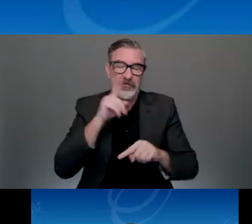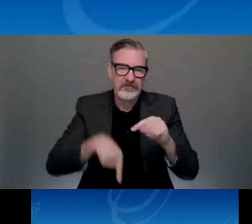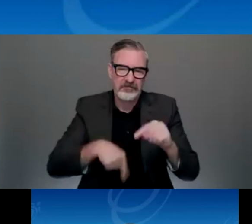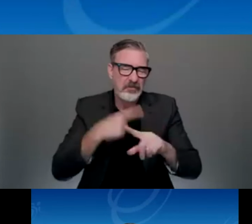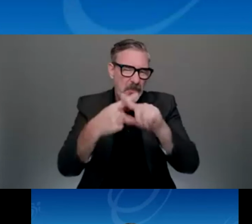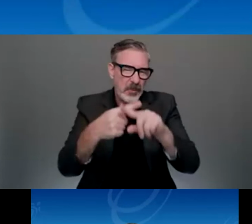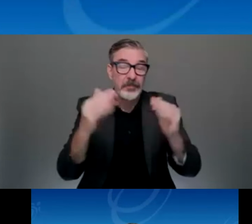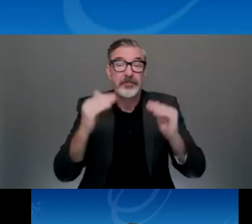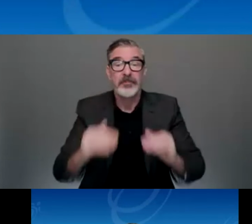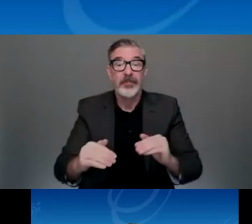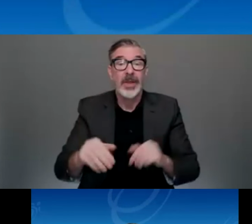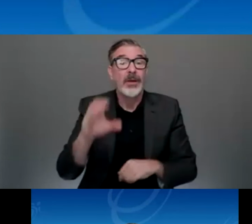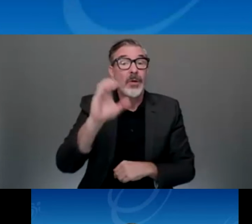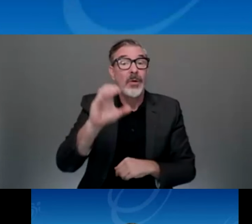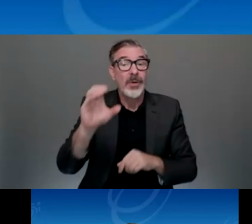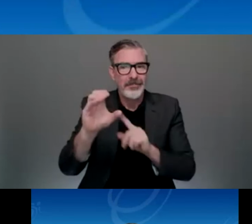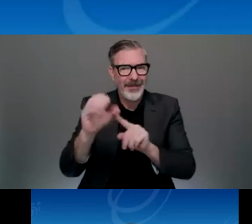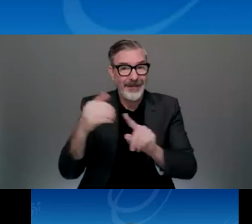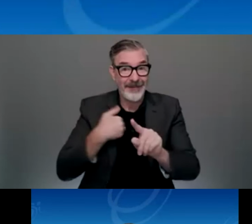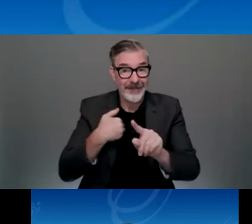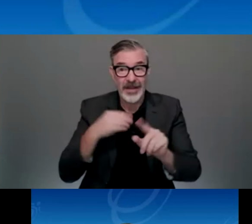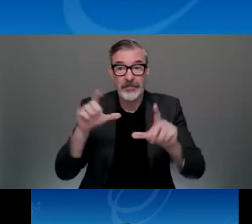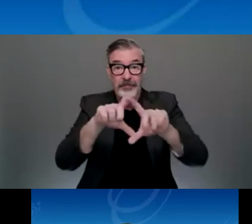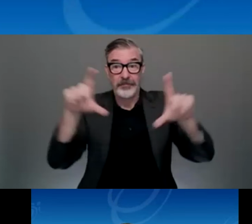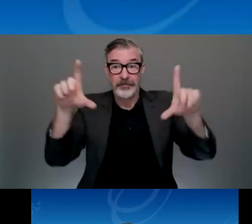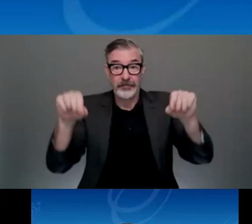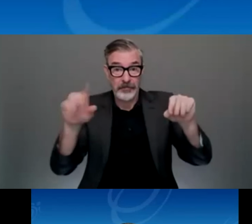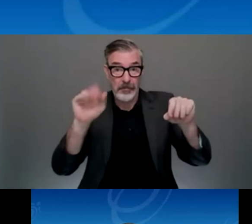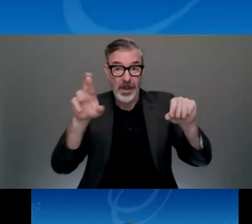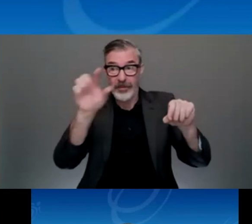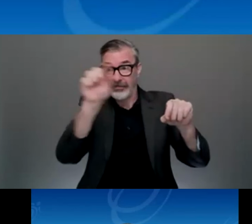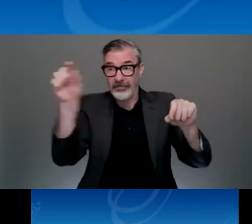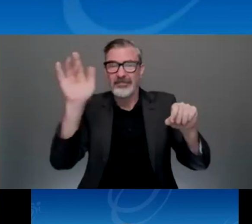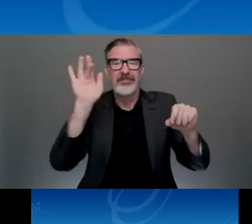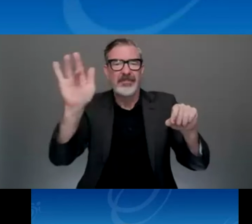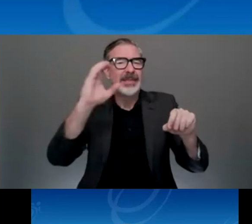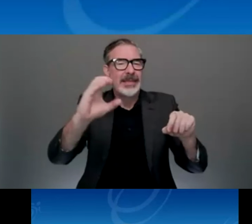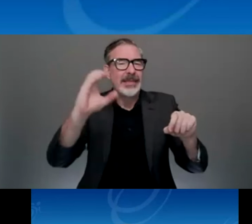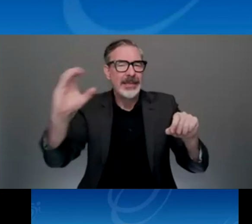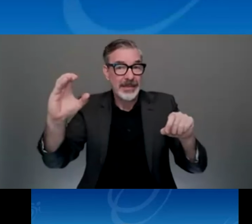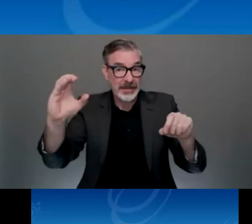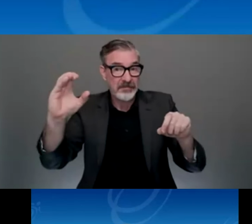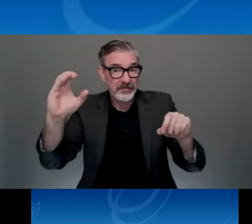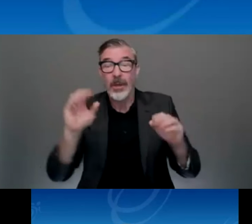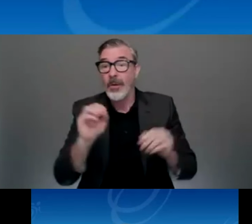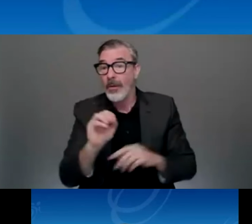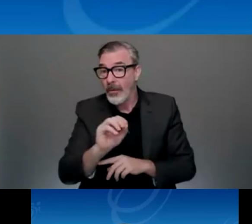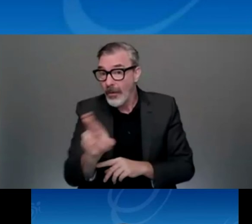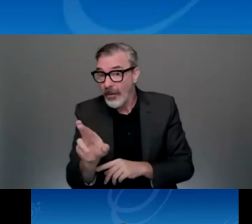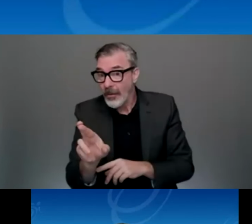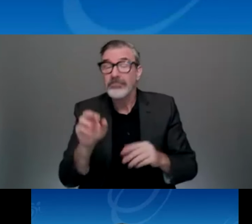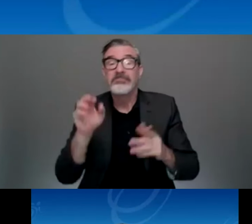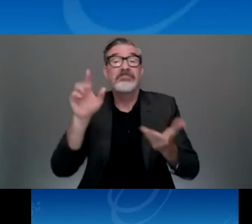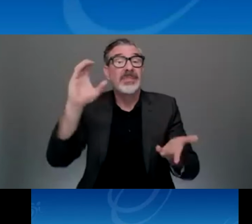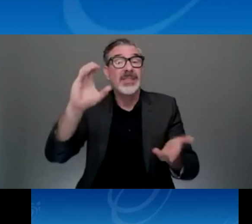Please use the CC button in the menu bar in your zoom screen. You can also use a caption setting to increase the size of your captions